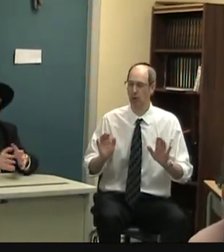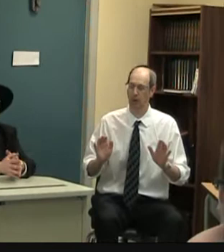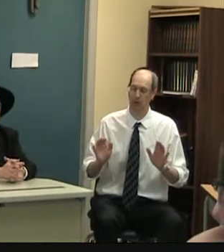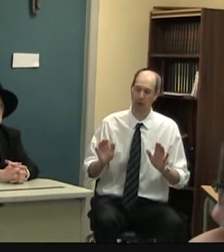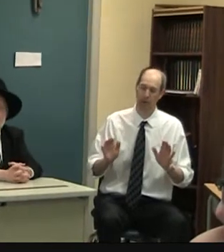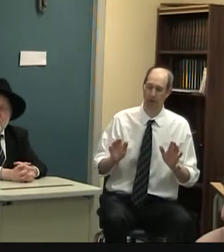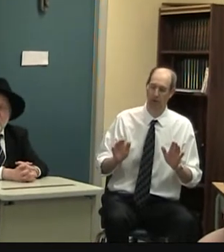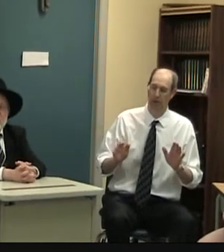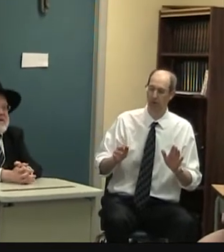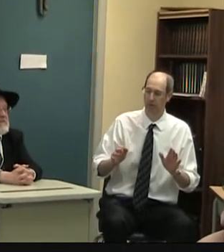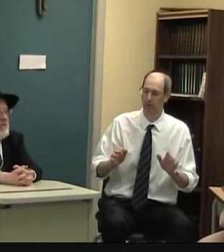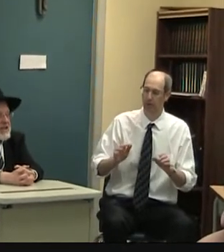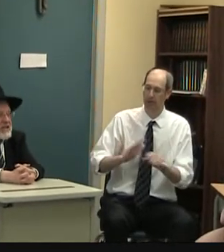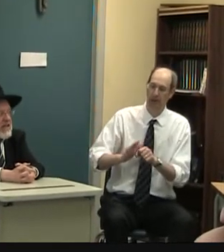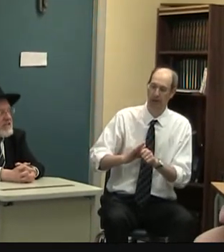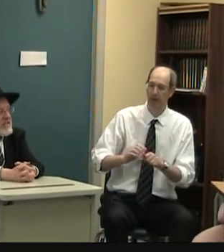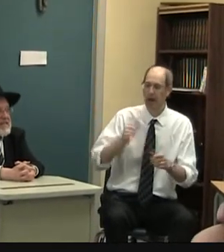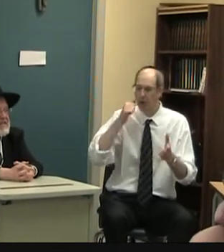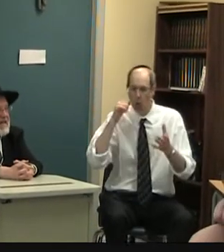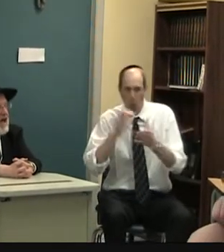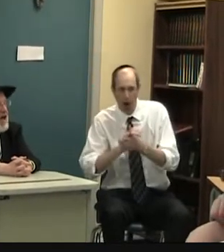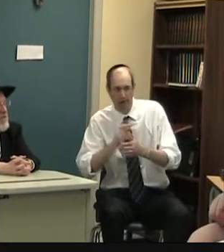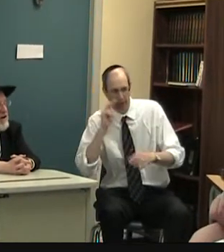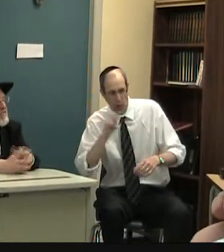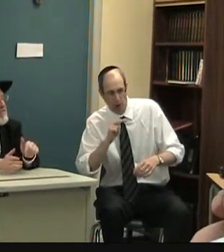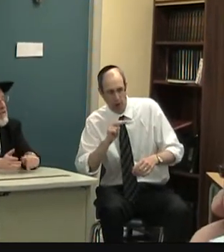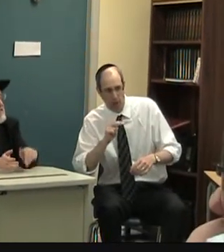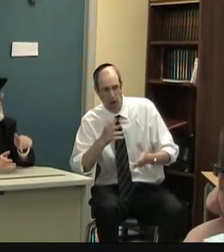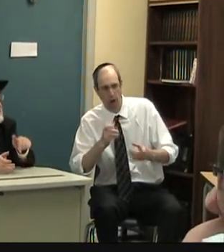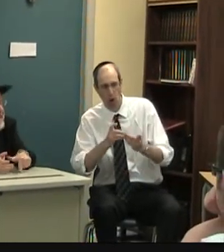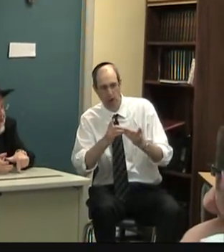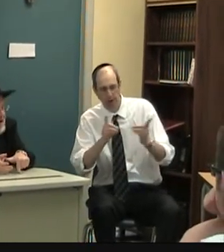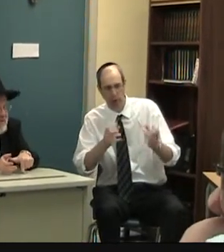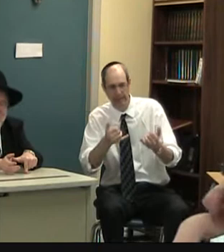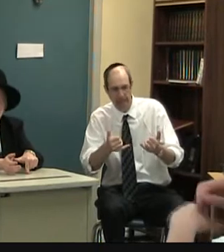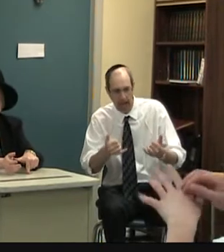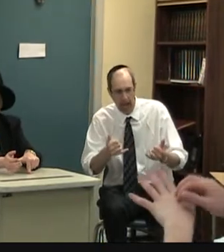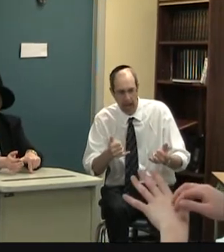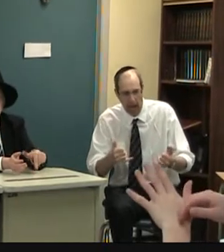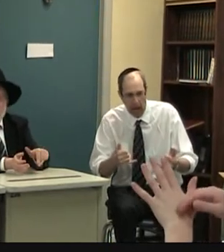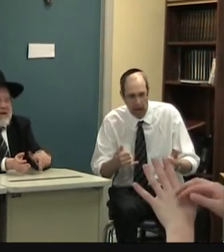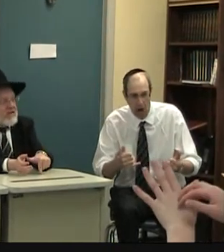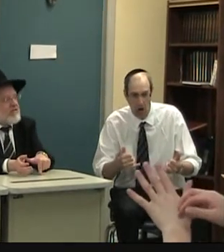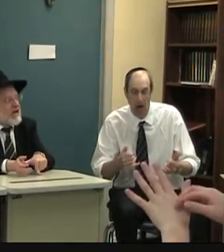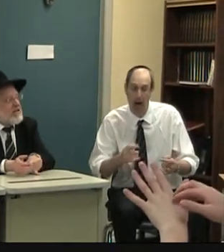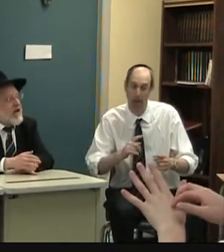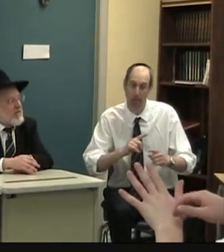and meanwhile his wife is watching and she says i want a divorce now unless you get